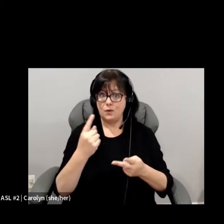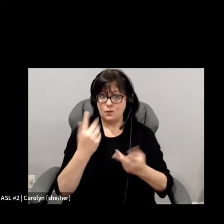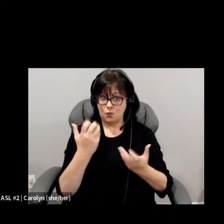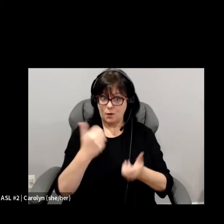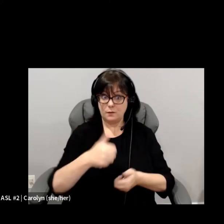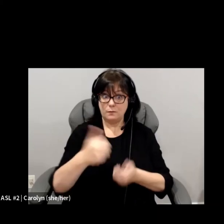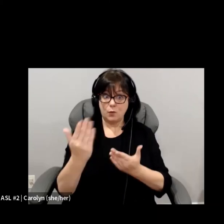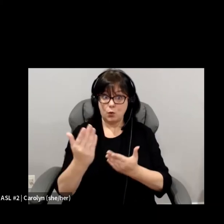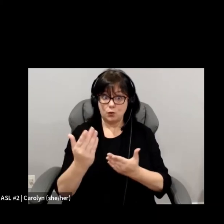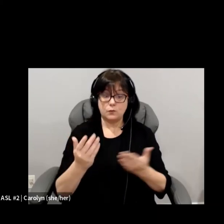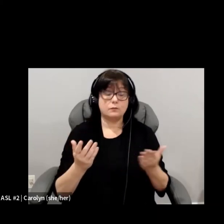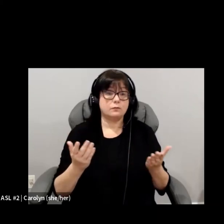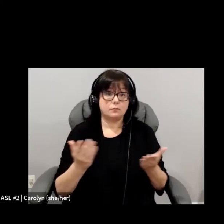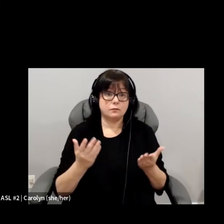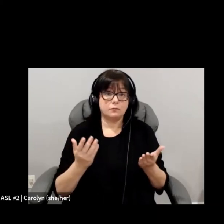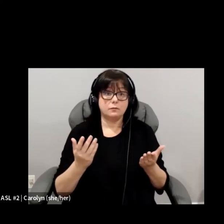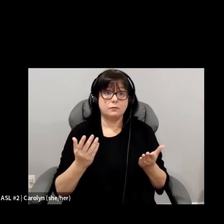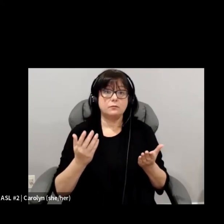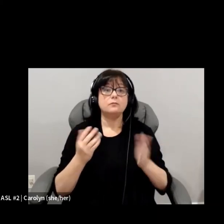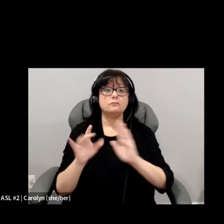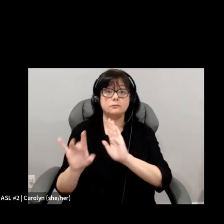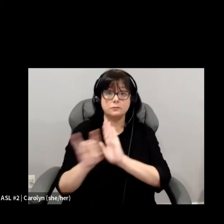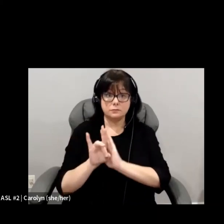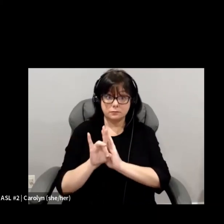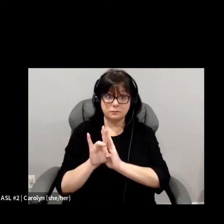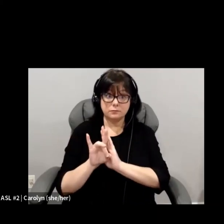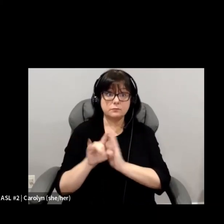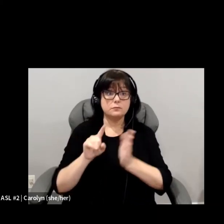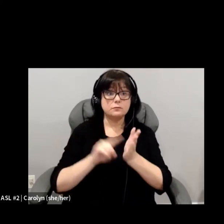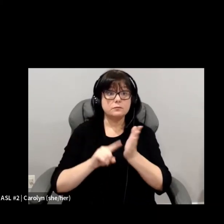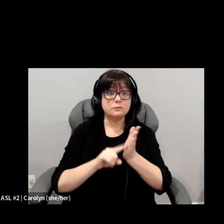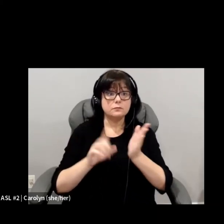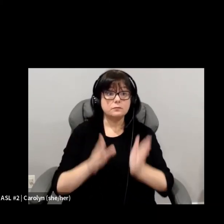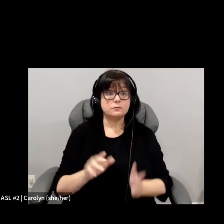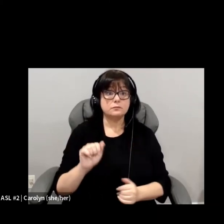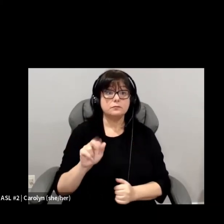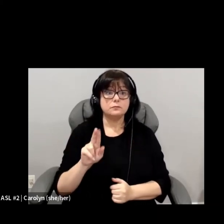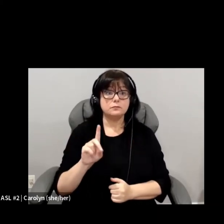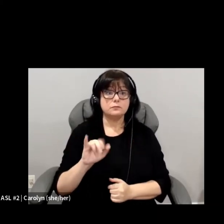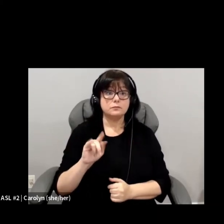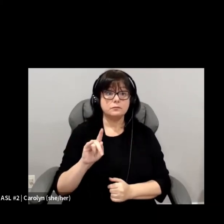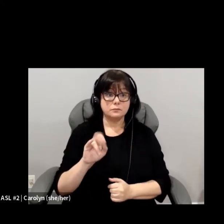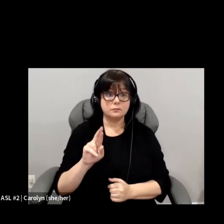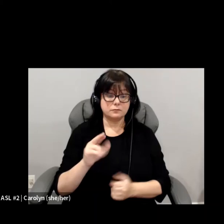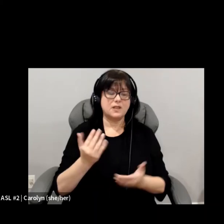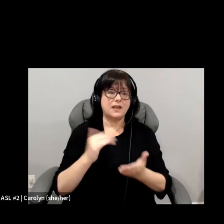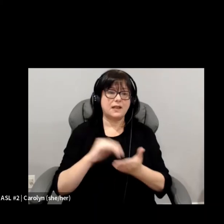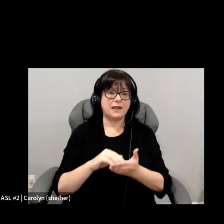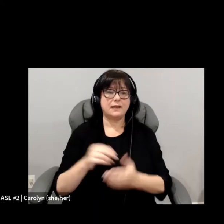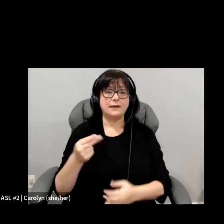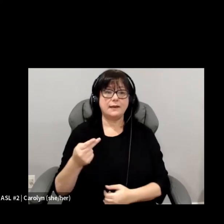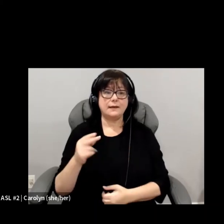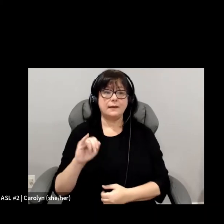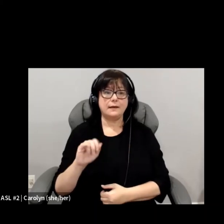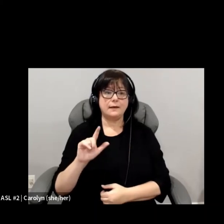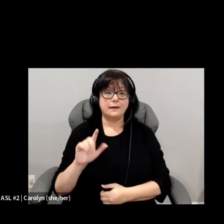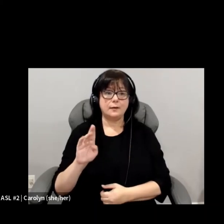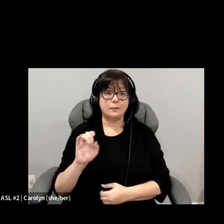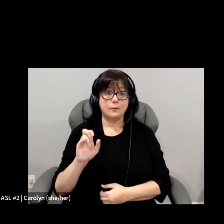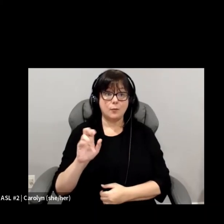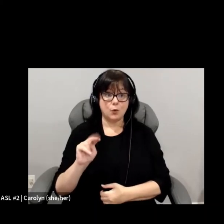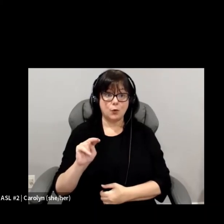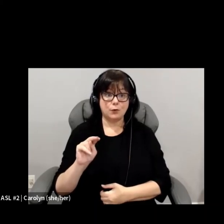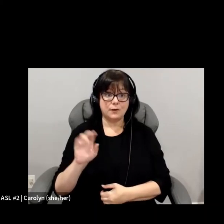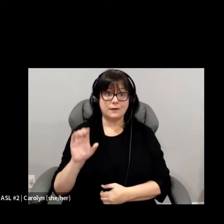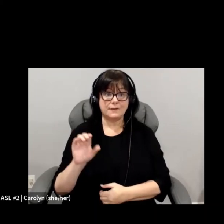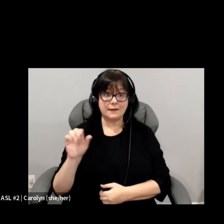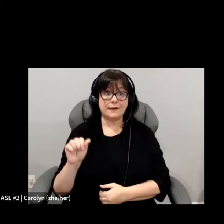THAT'S TO OFFICIALLY APPOINT HILBORN CHARTERED ACCOUNTANTS AS OUR OFFICIAL AUDITOR.